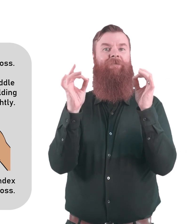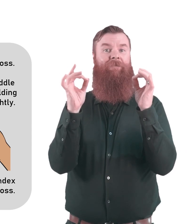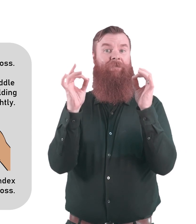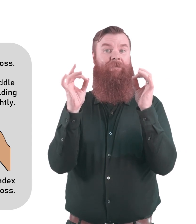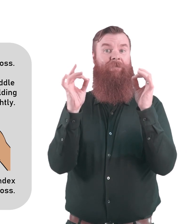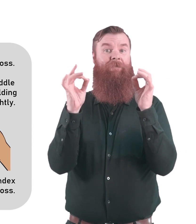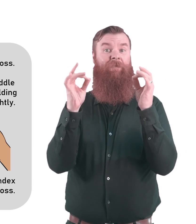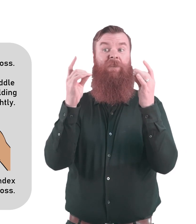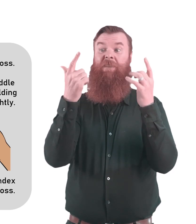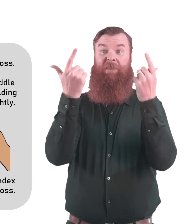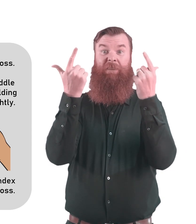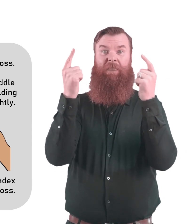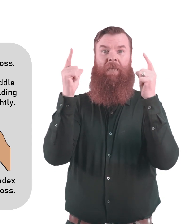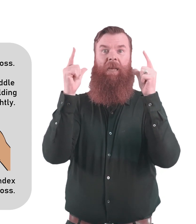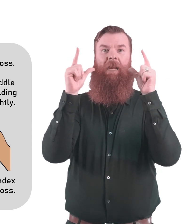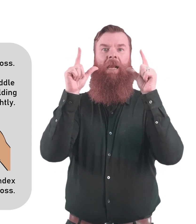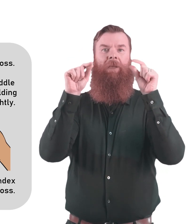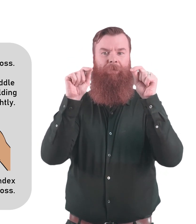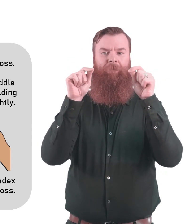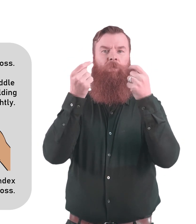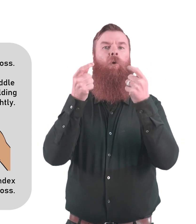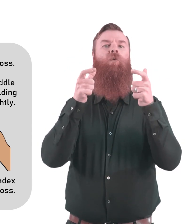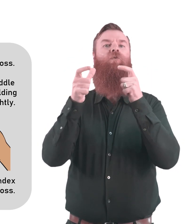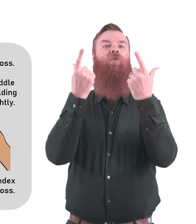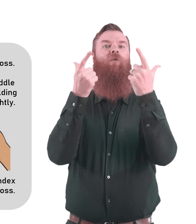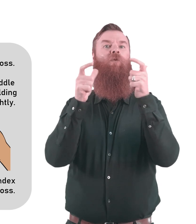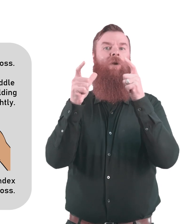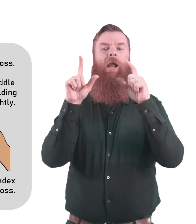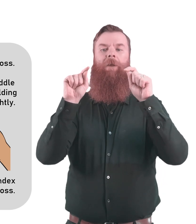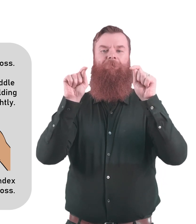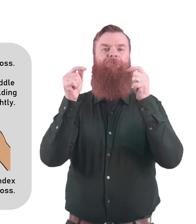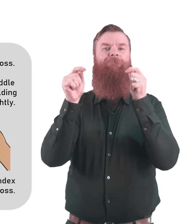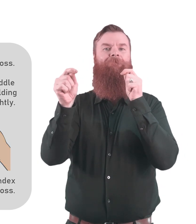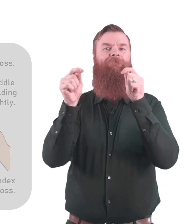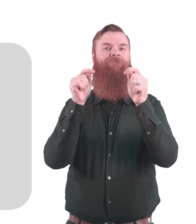Use your thumbs and index fingers to better control the floss.